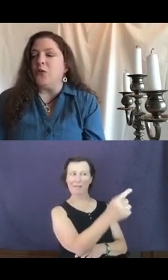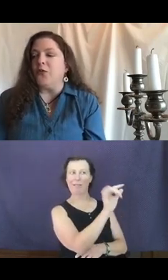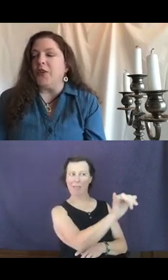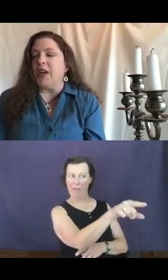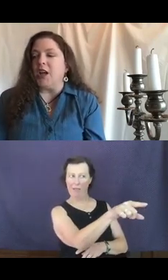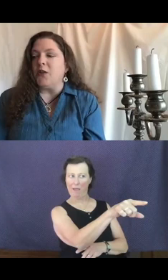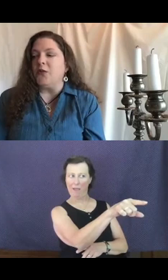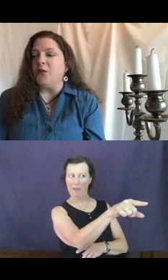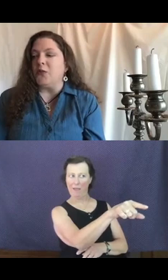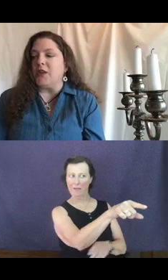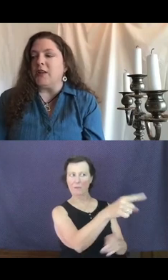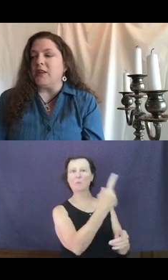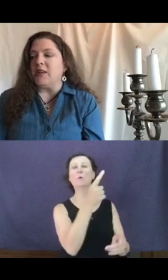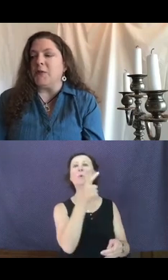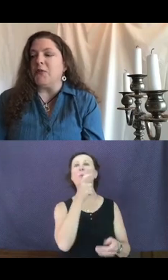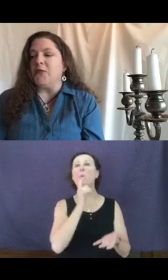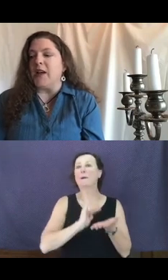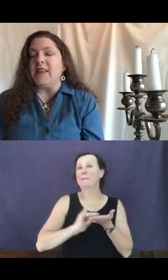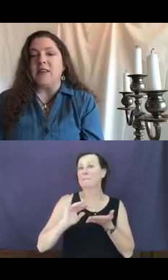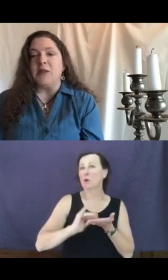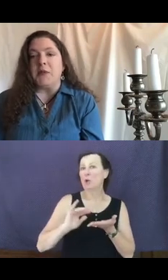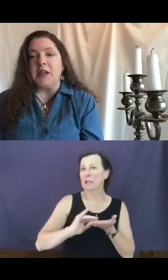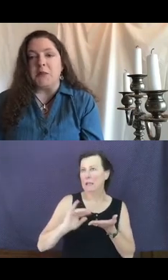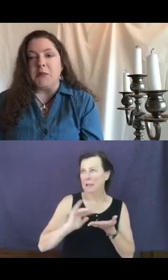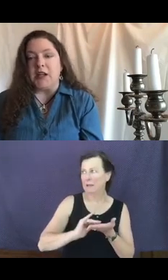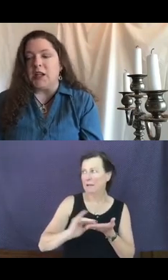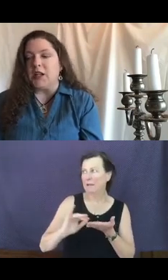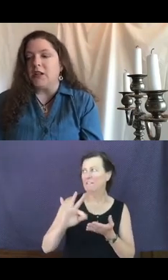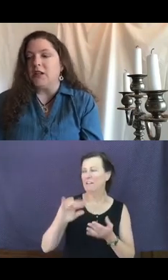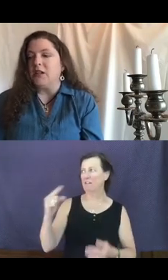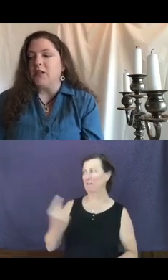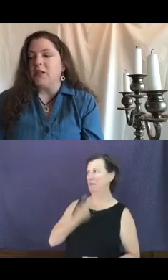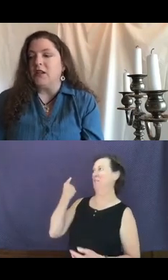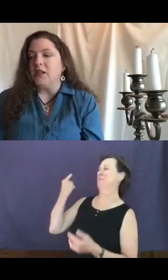forgives when deep offense has been committed,